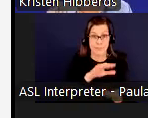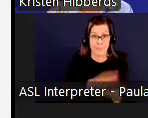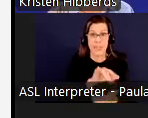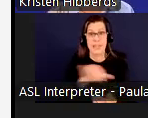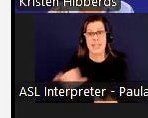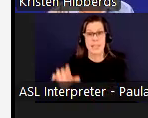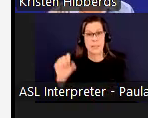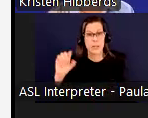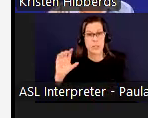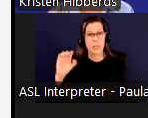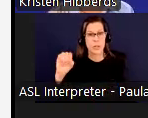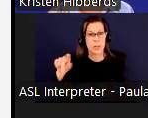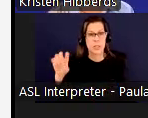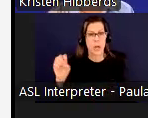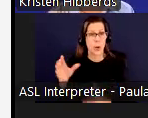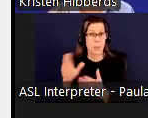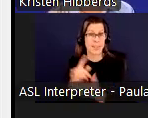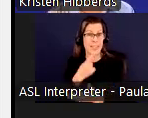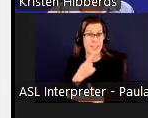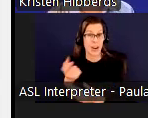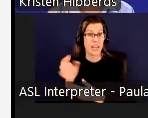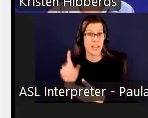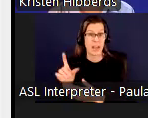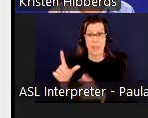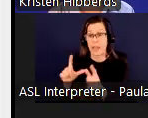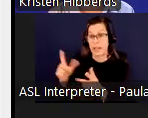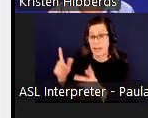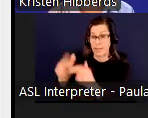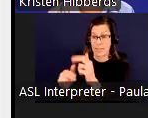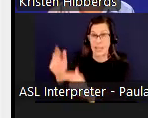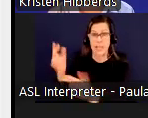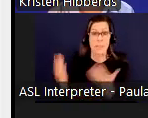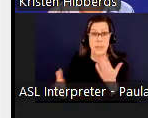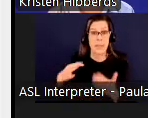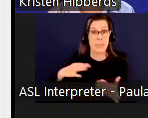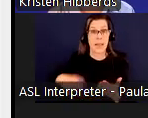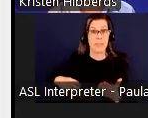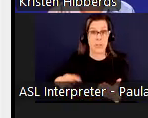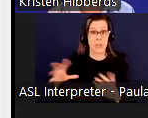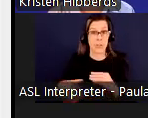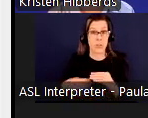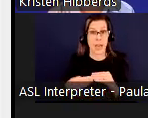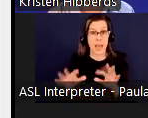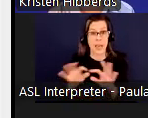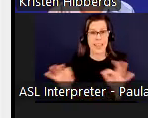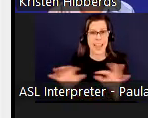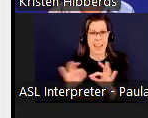that is used in licensed facilities, it might just be beneficial to add some language around what that means.